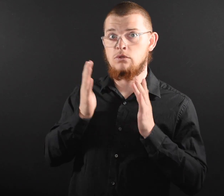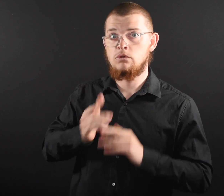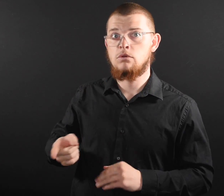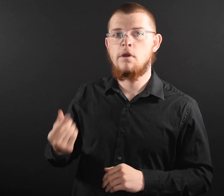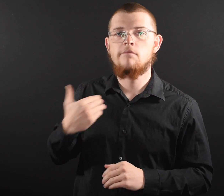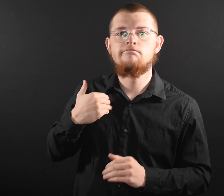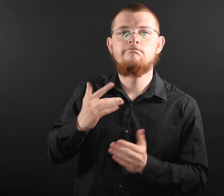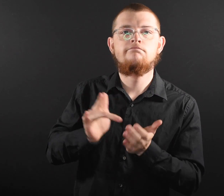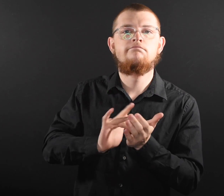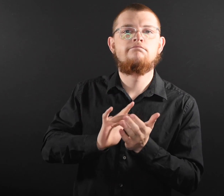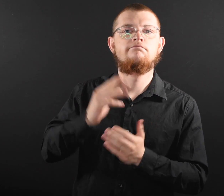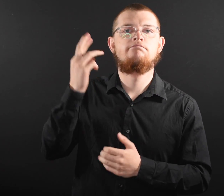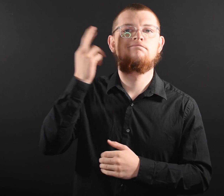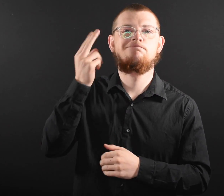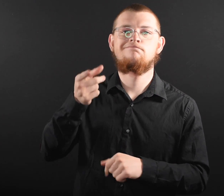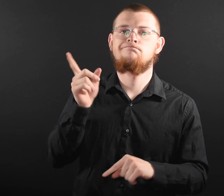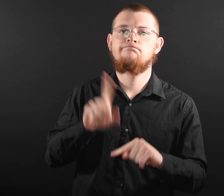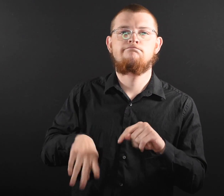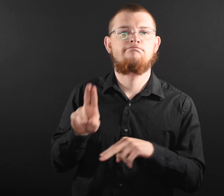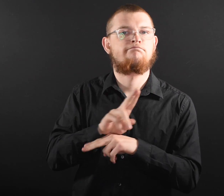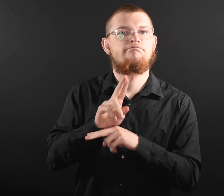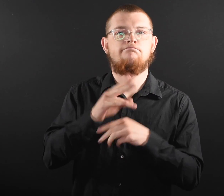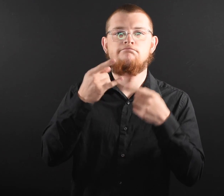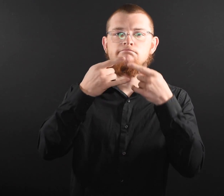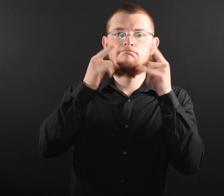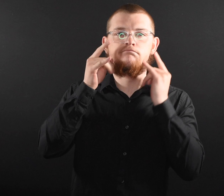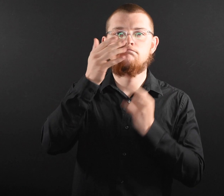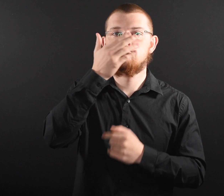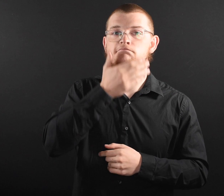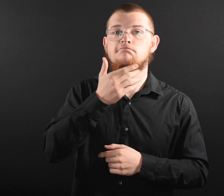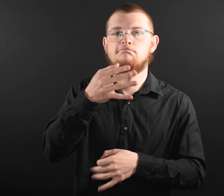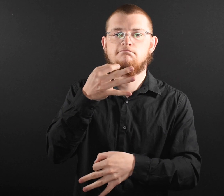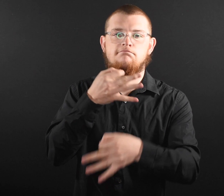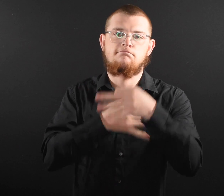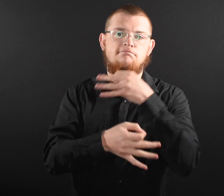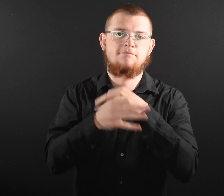If a worker has a medical condition that prevents them from using a face covering,